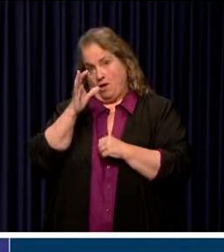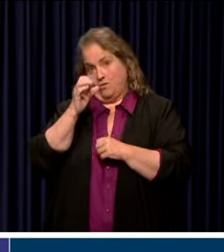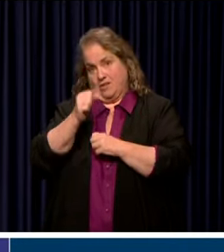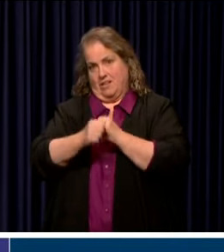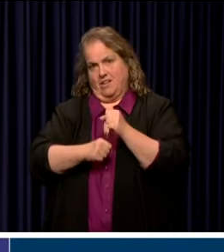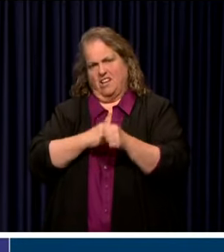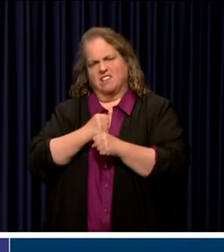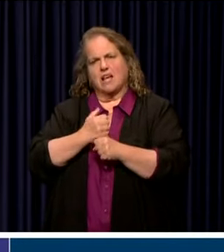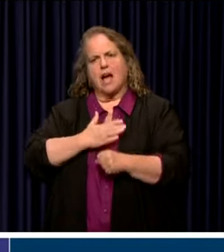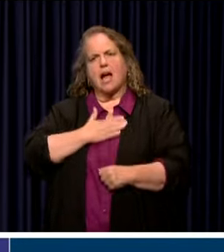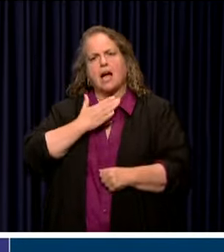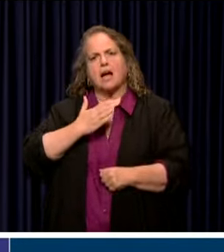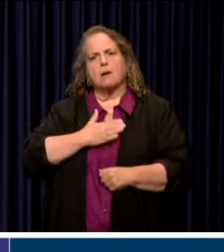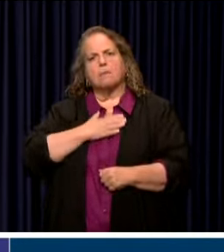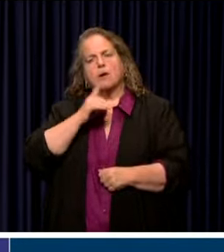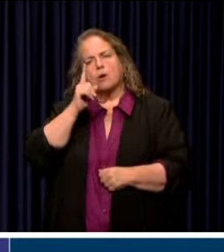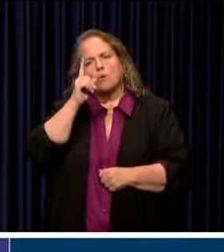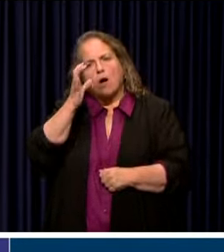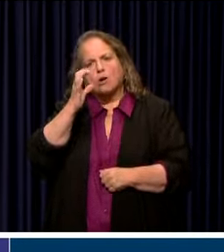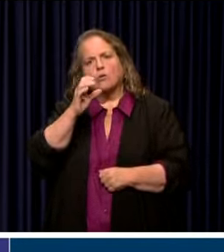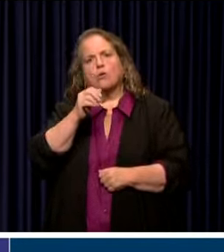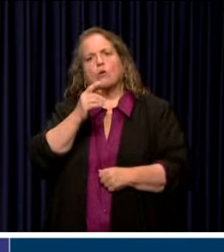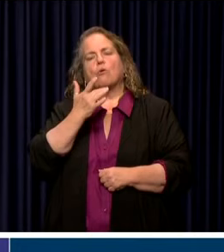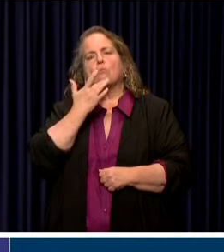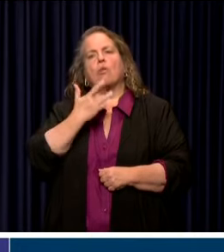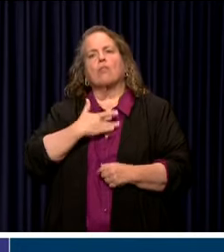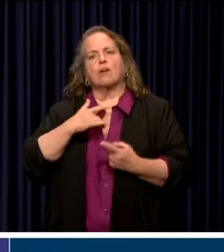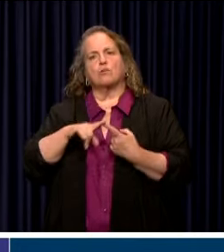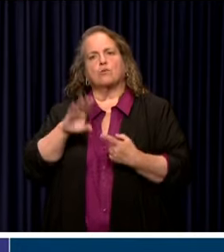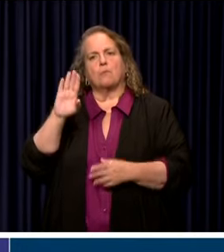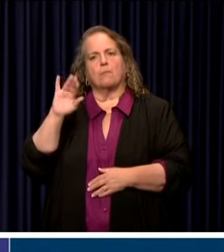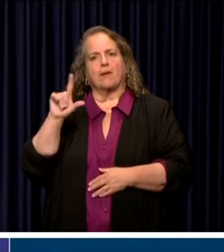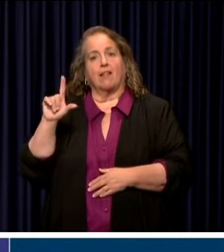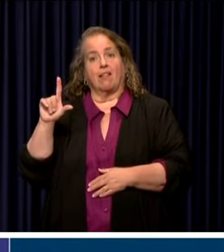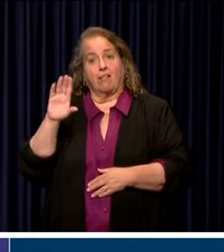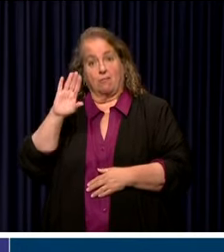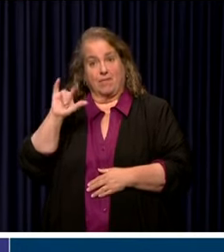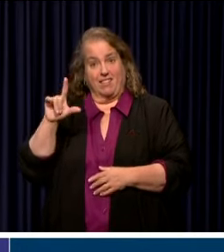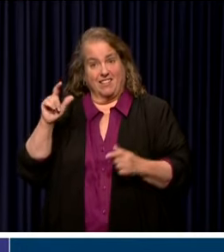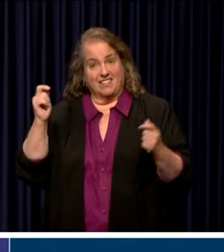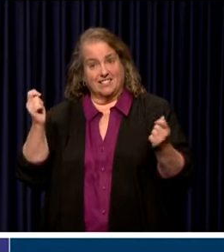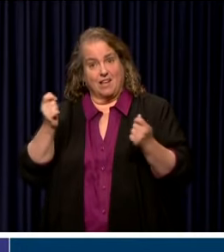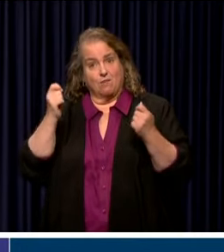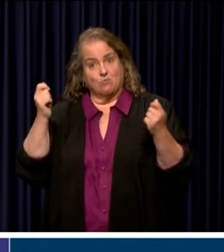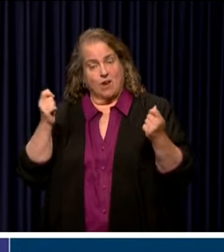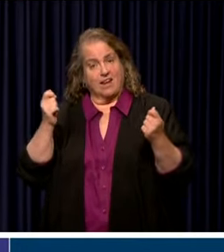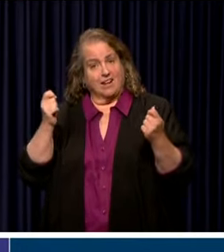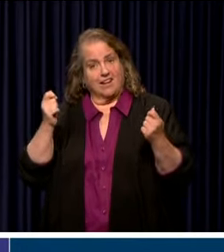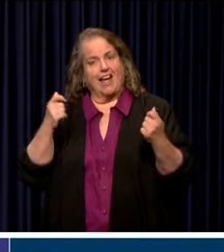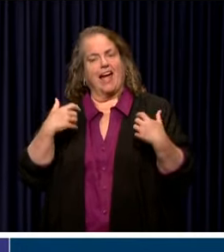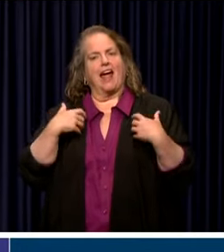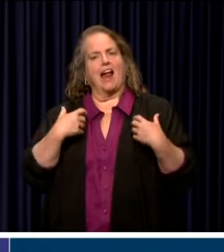MAYBE NOW WE JUST APPRECIATE